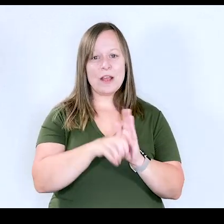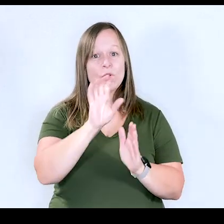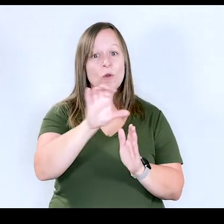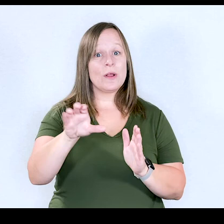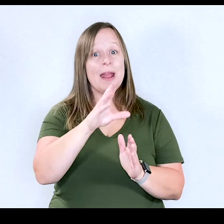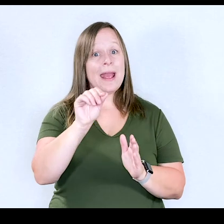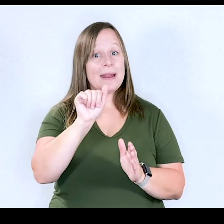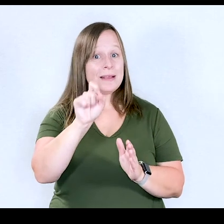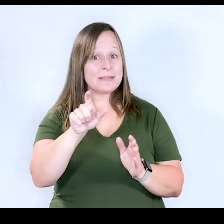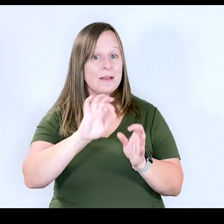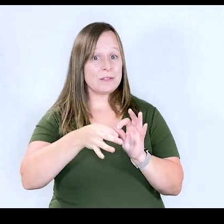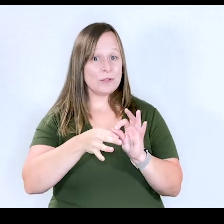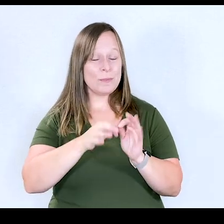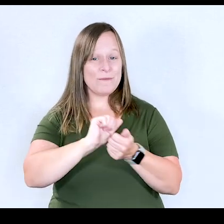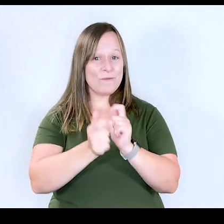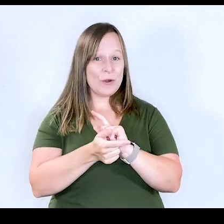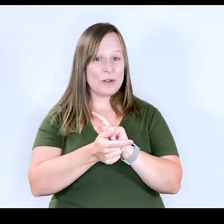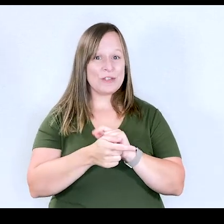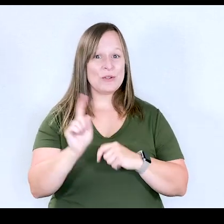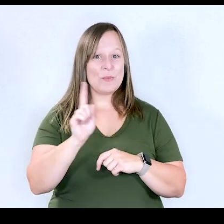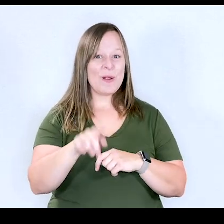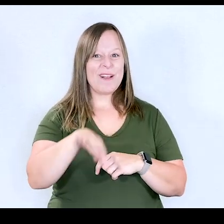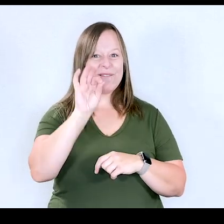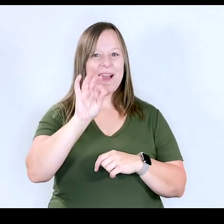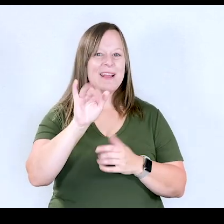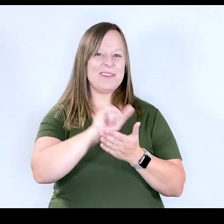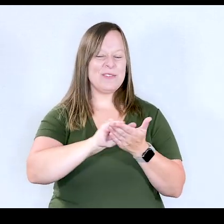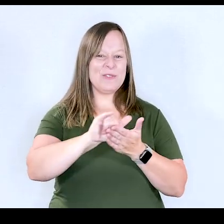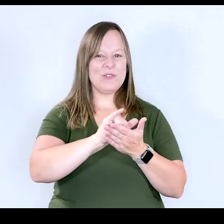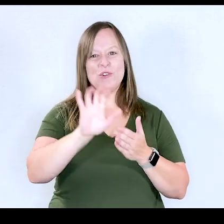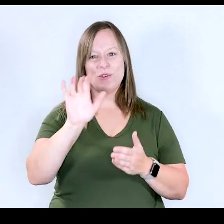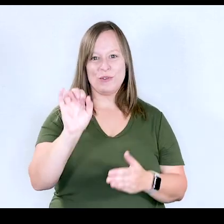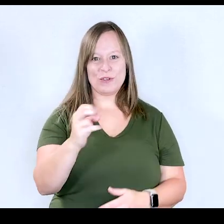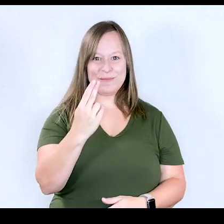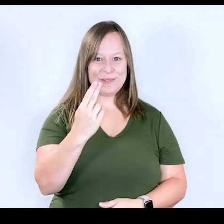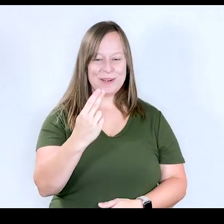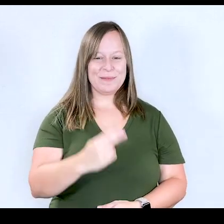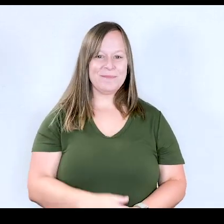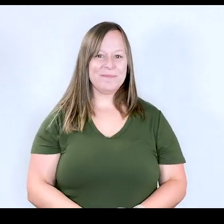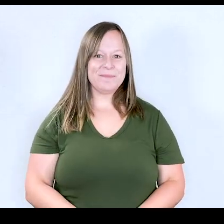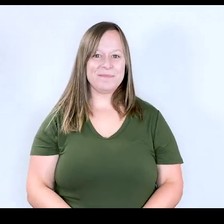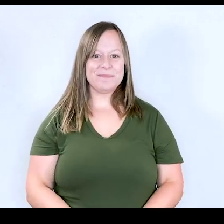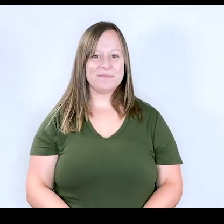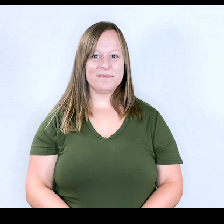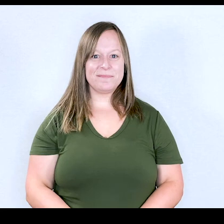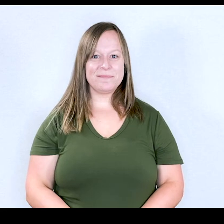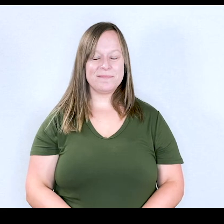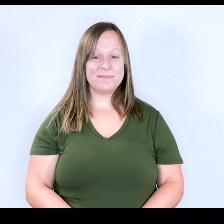The closed captioned and ASL version of this podcast is available on our YouTube channel.